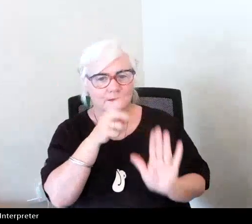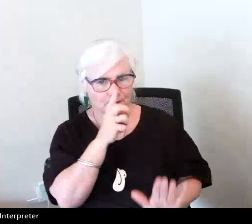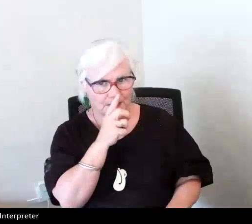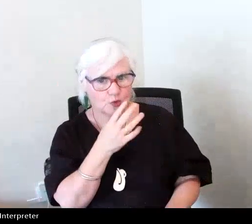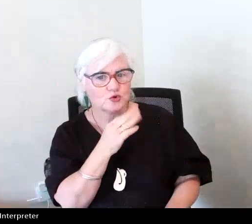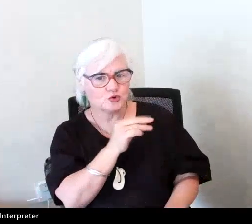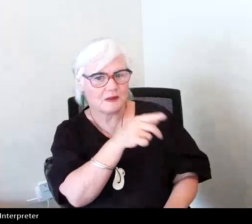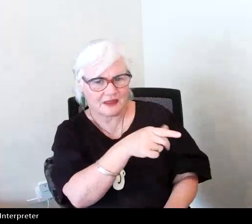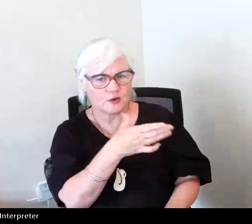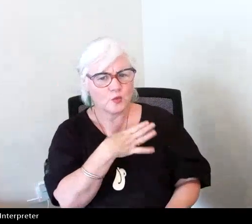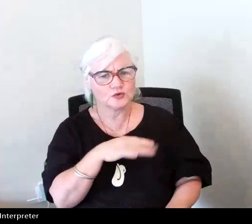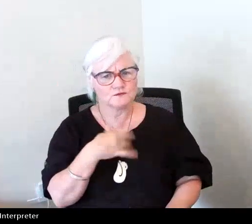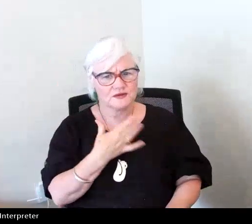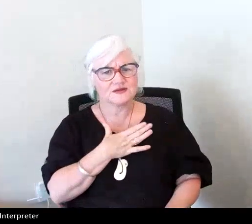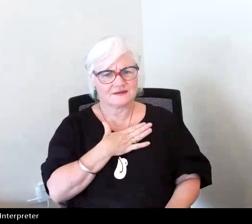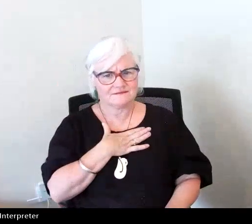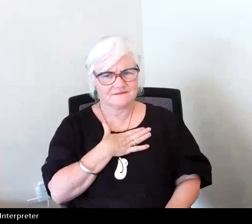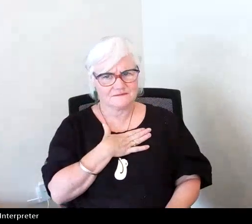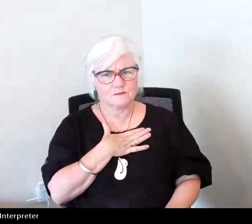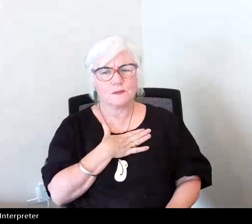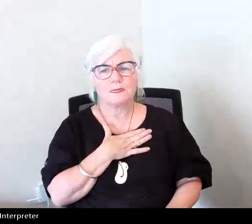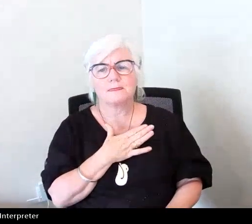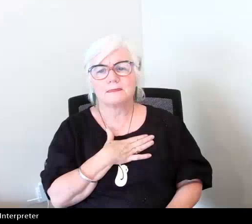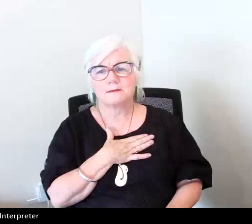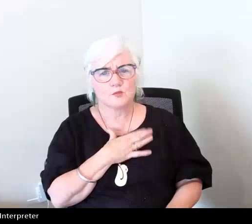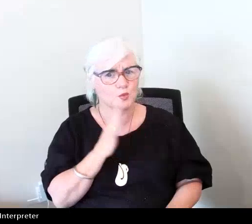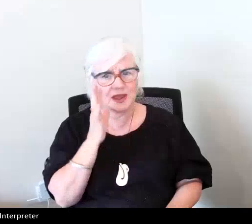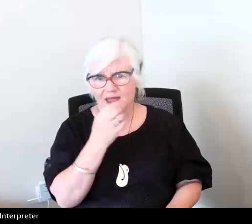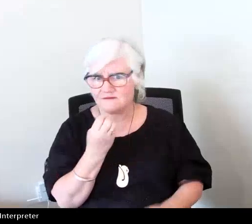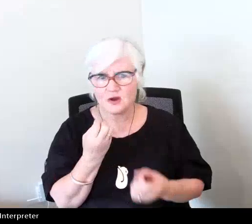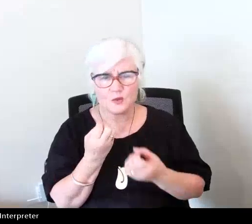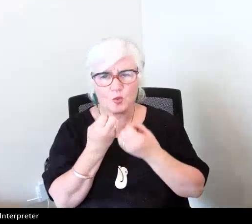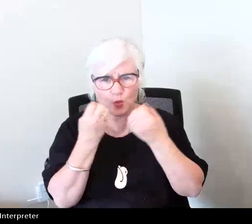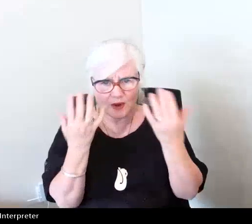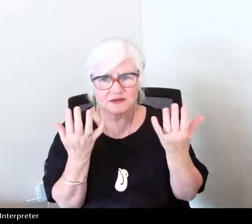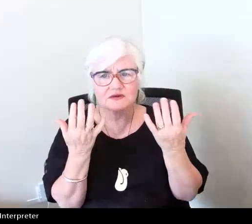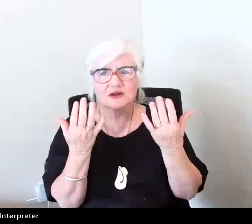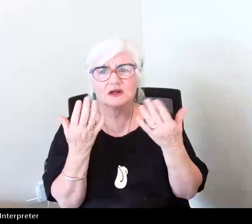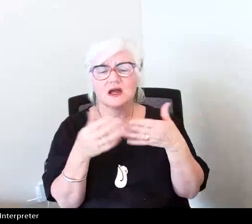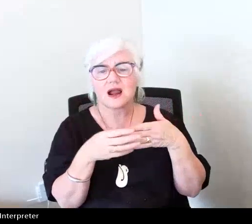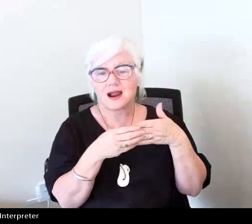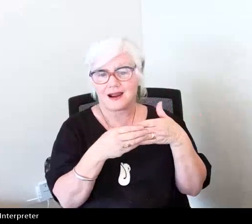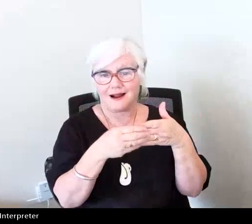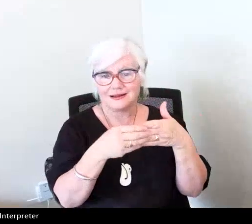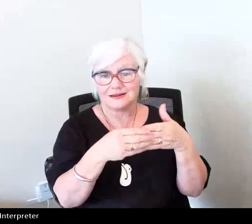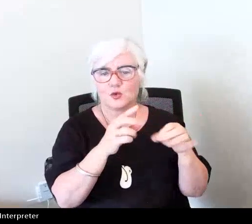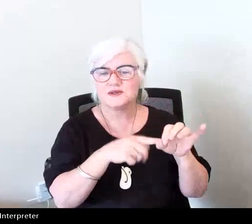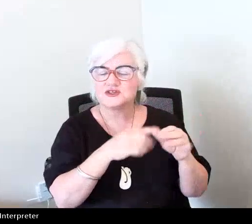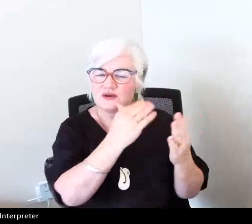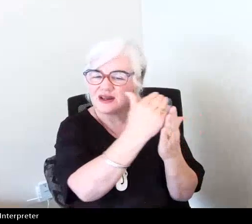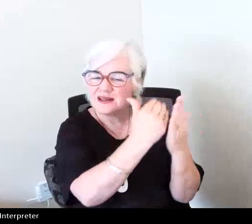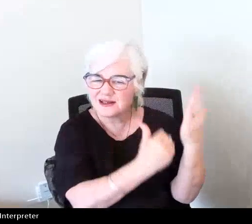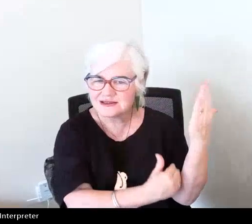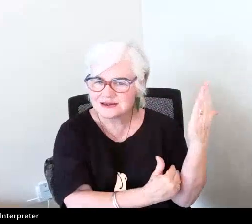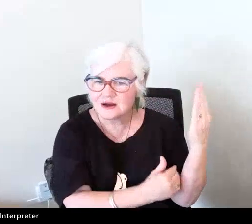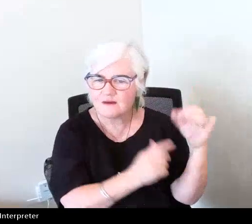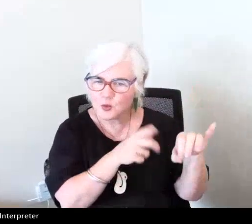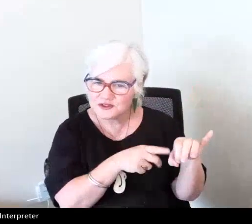So we have got very wonderful, you know, guided questions which is led by the peer